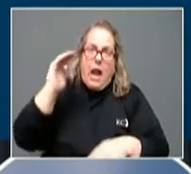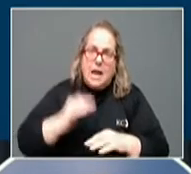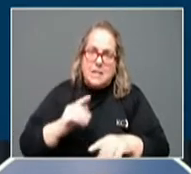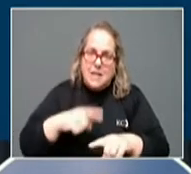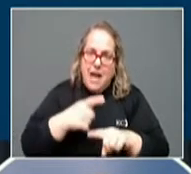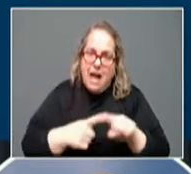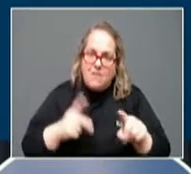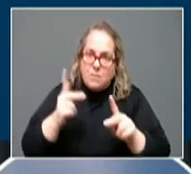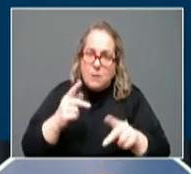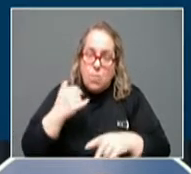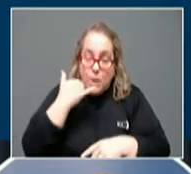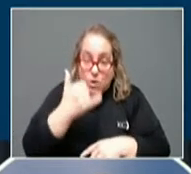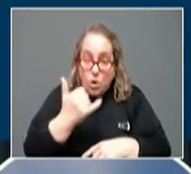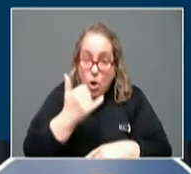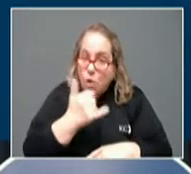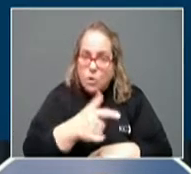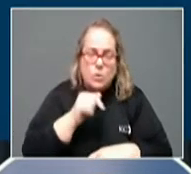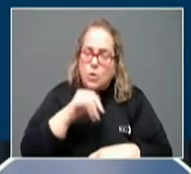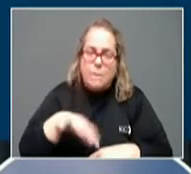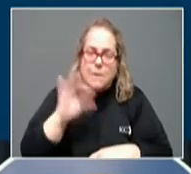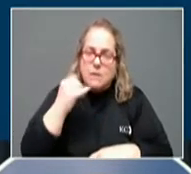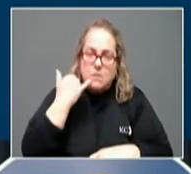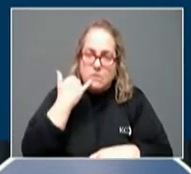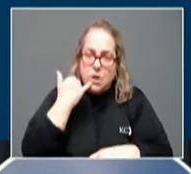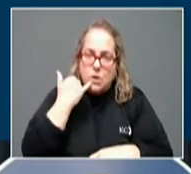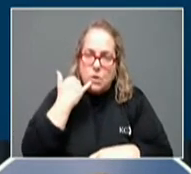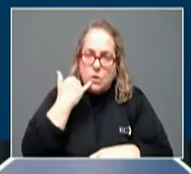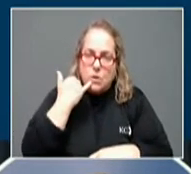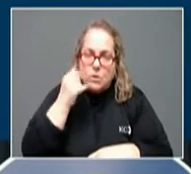pick up the phone even though we're calling the number that the individual